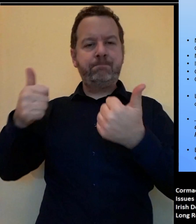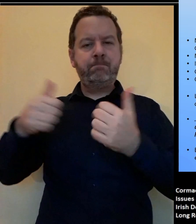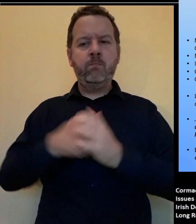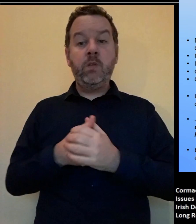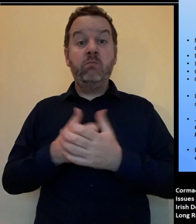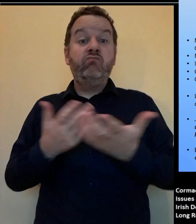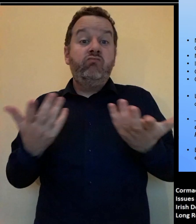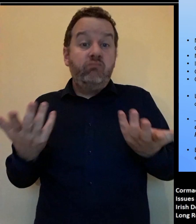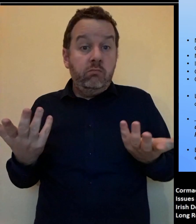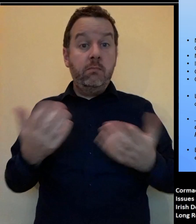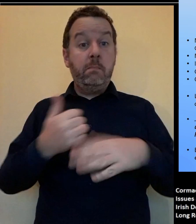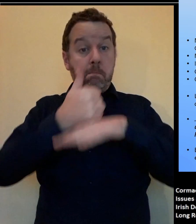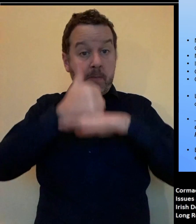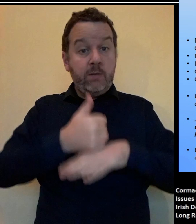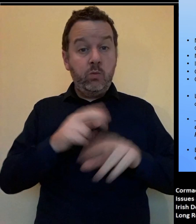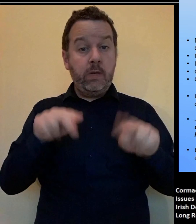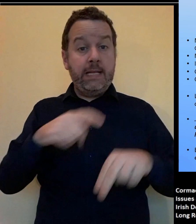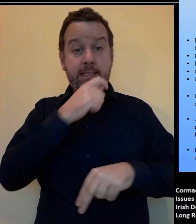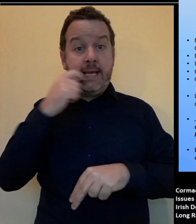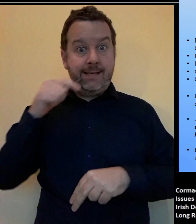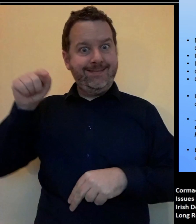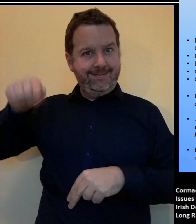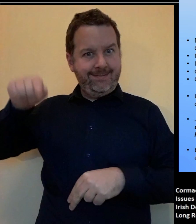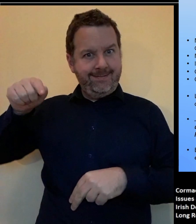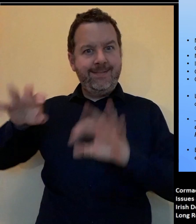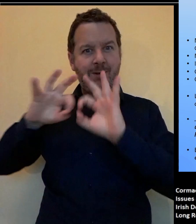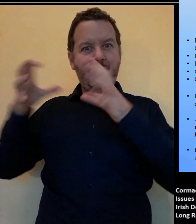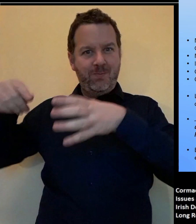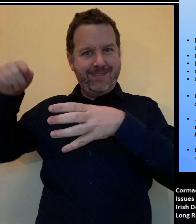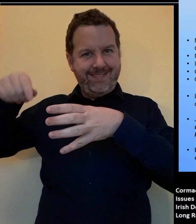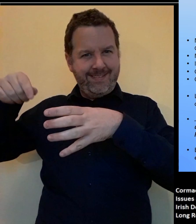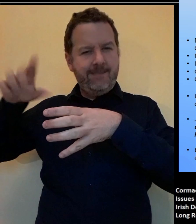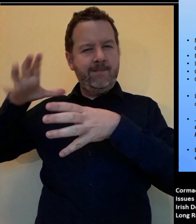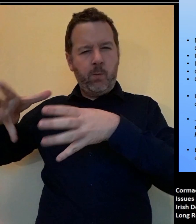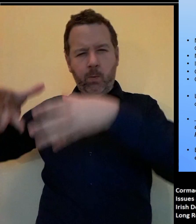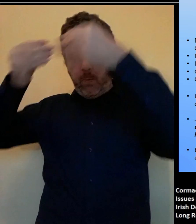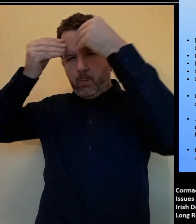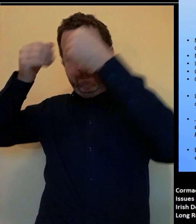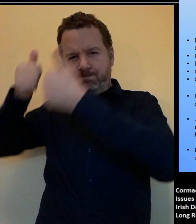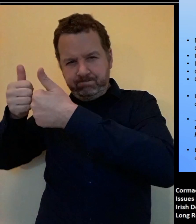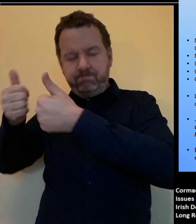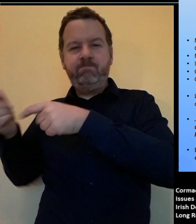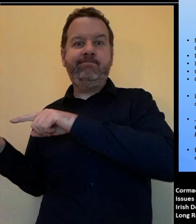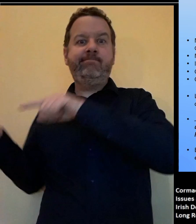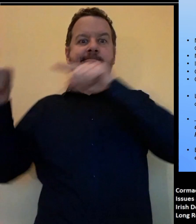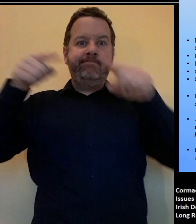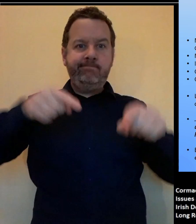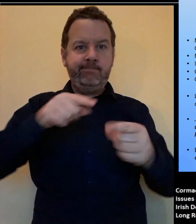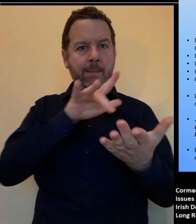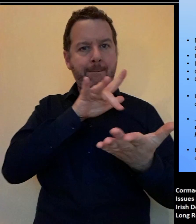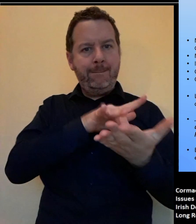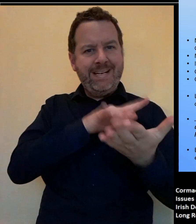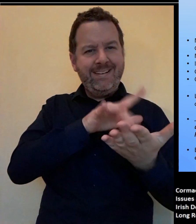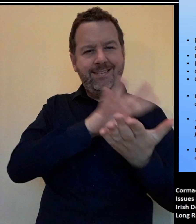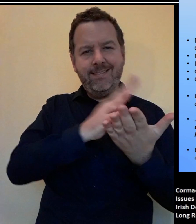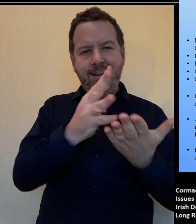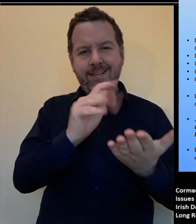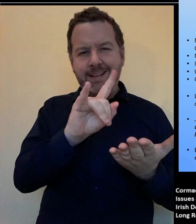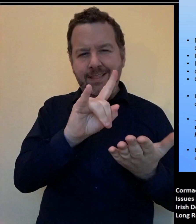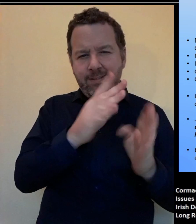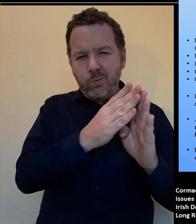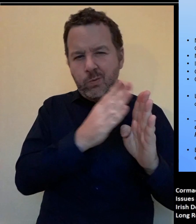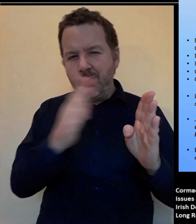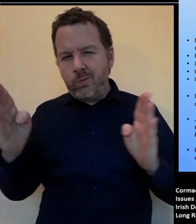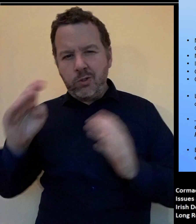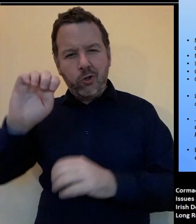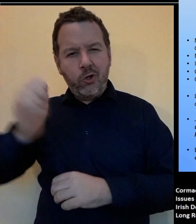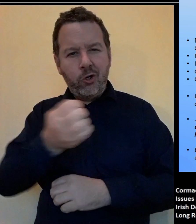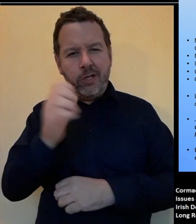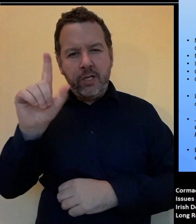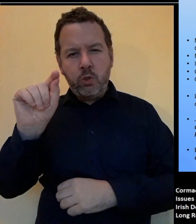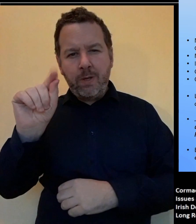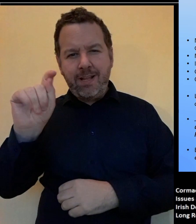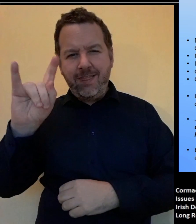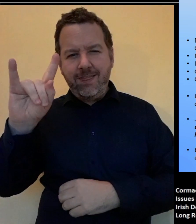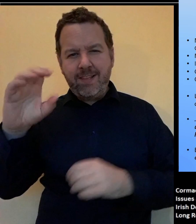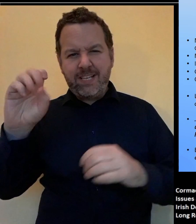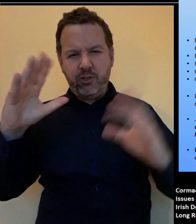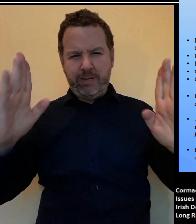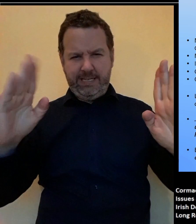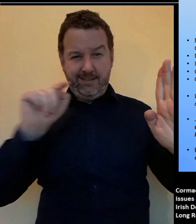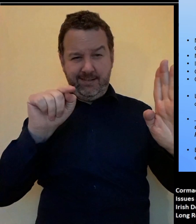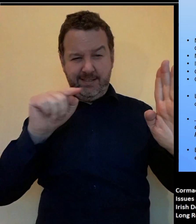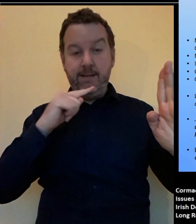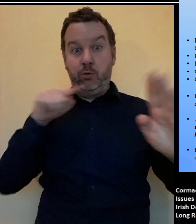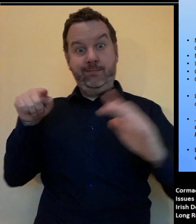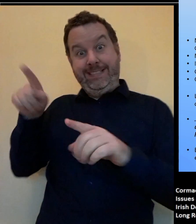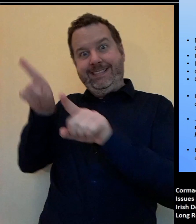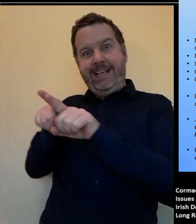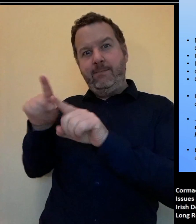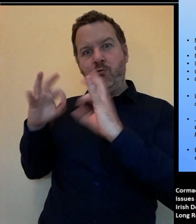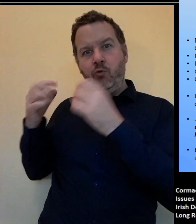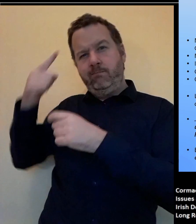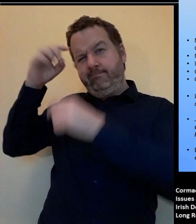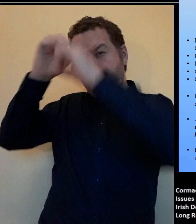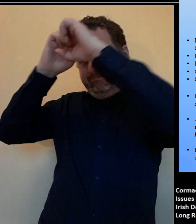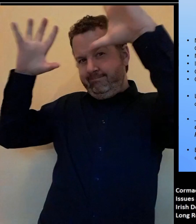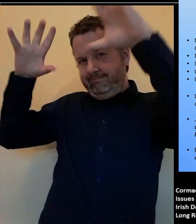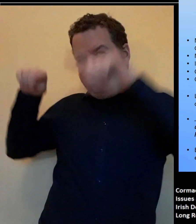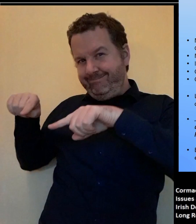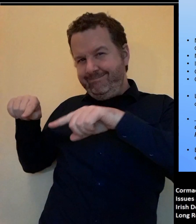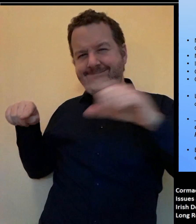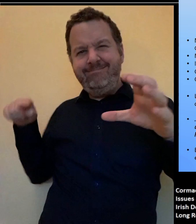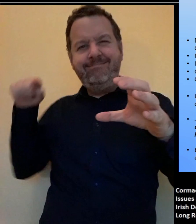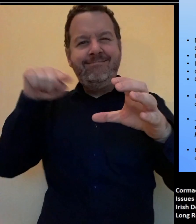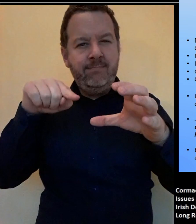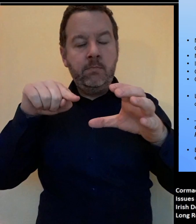At a basic level, it is the members of this group - in the mid-19th to early 20th century - that we want to look at;